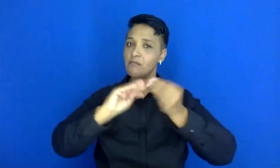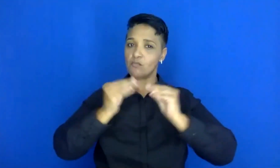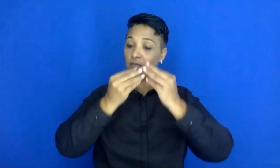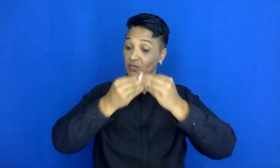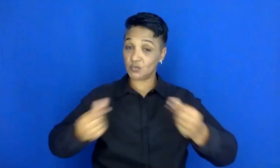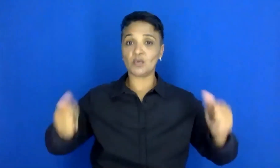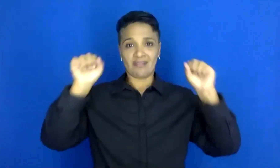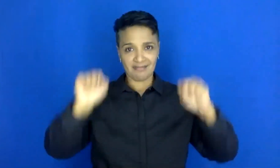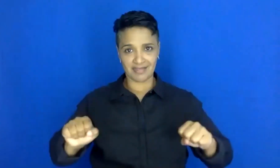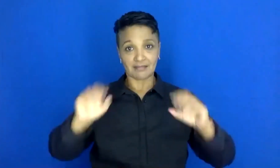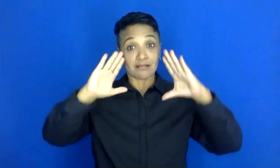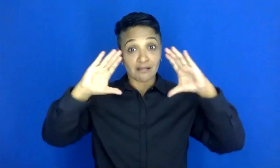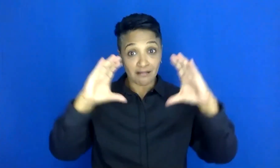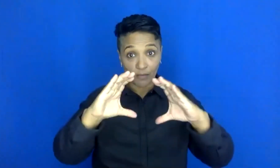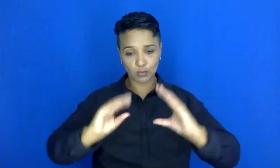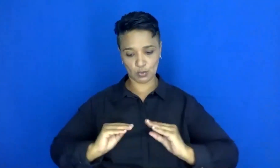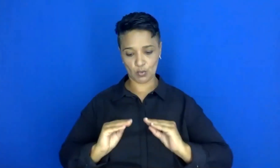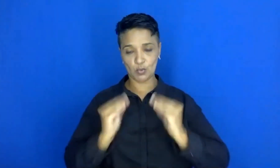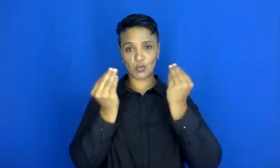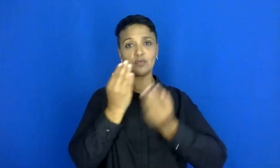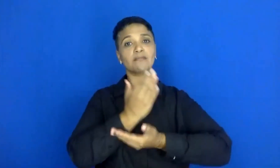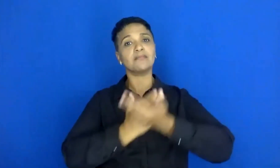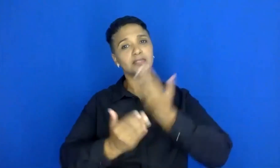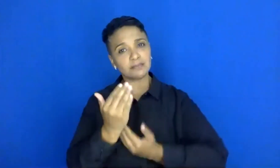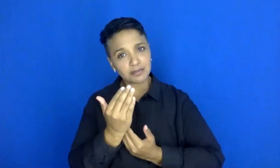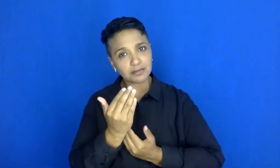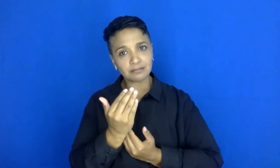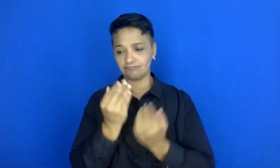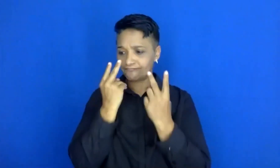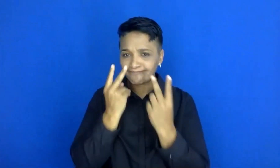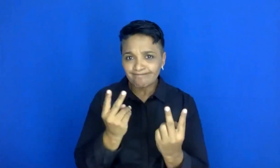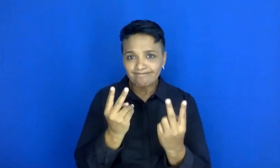people with disabilities uh ensuring that how young people with disabilities can be a part of